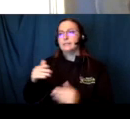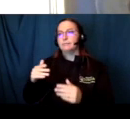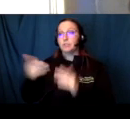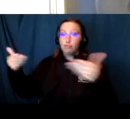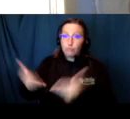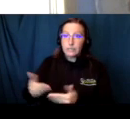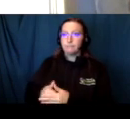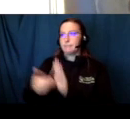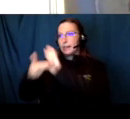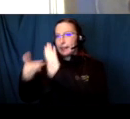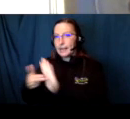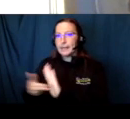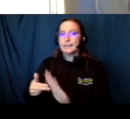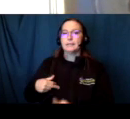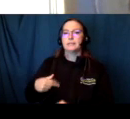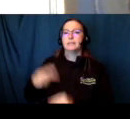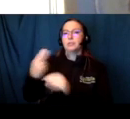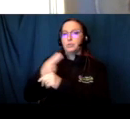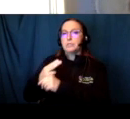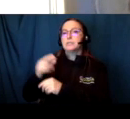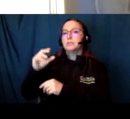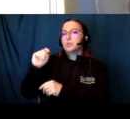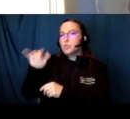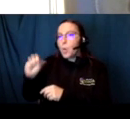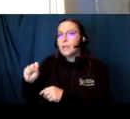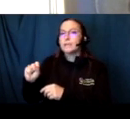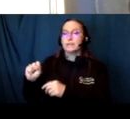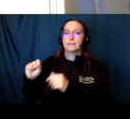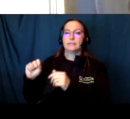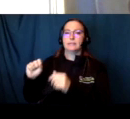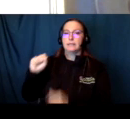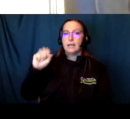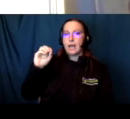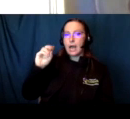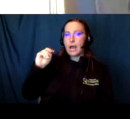uses onomatopoeia with his toys. That's great. He's producing some